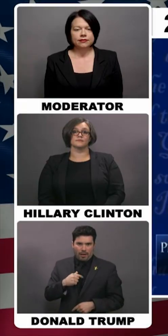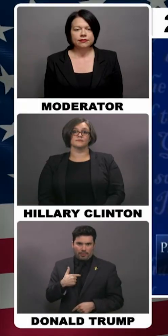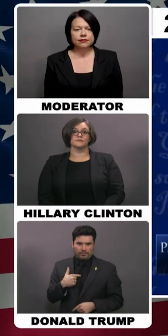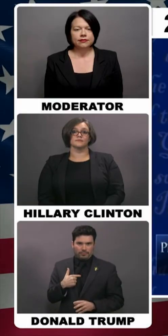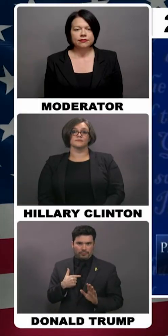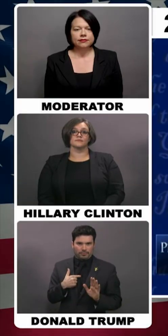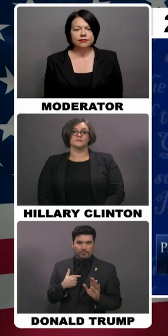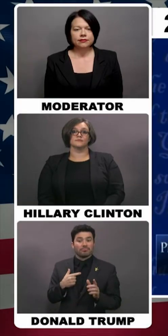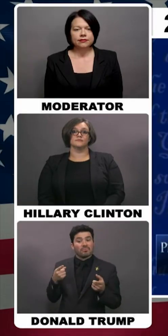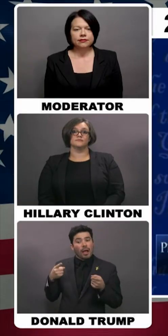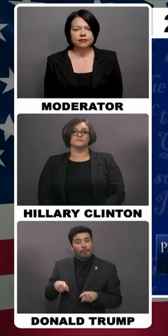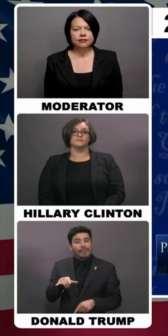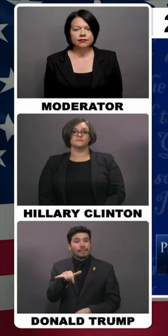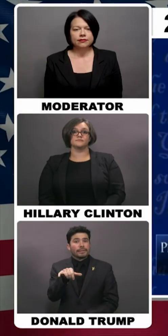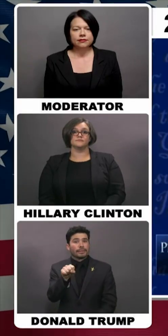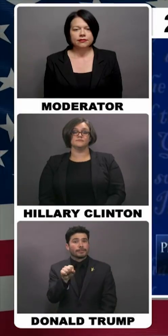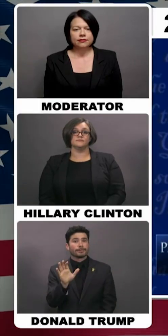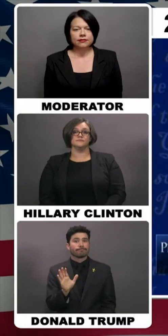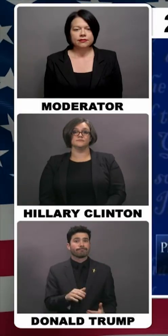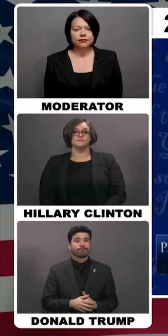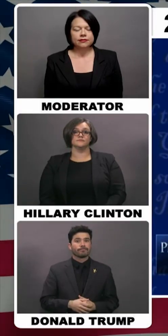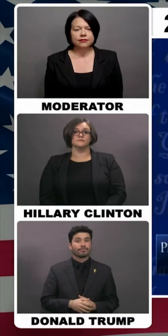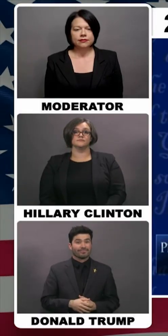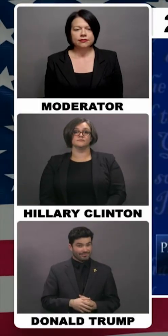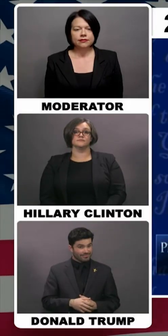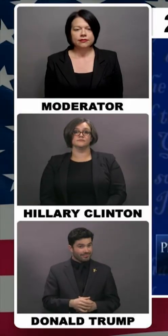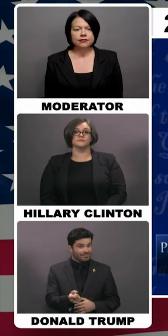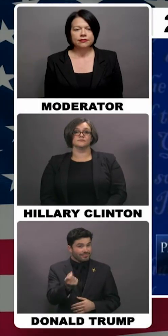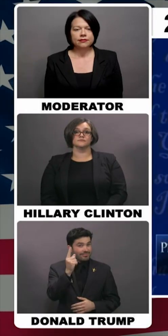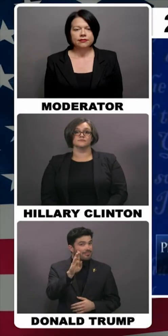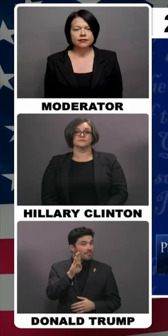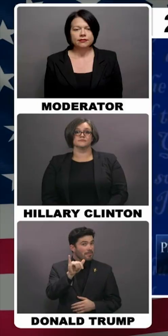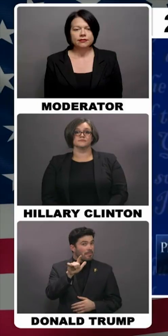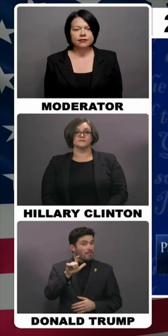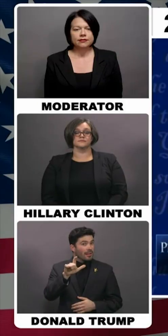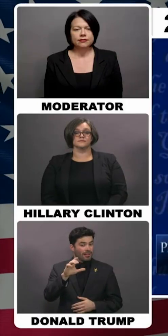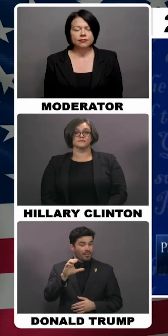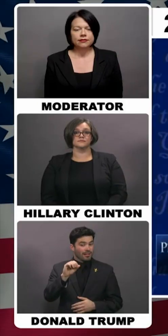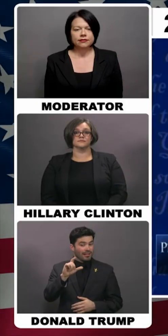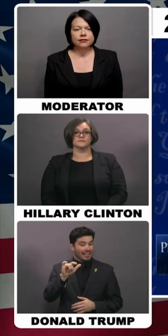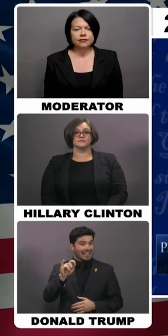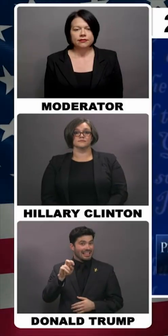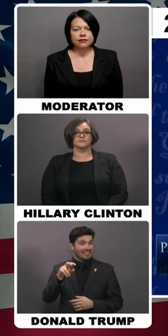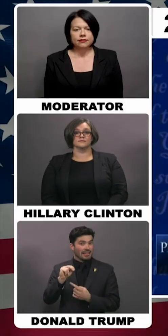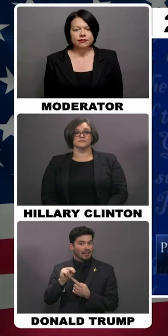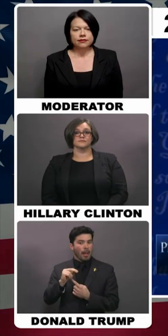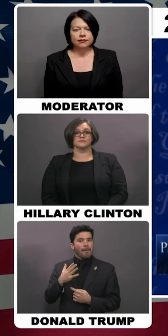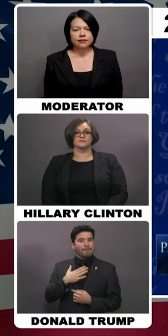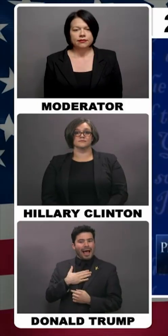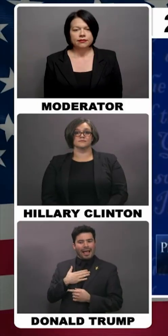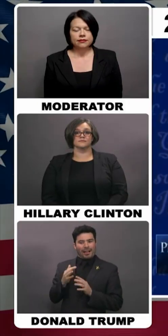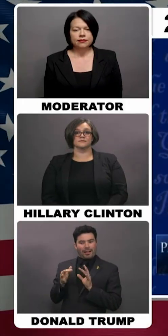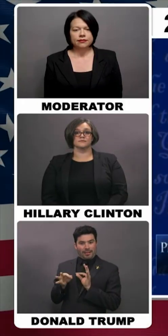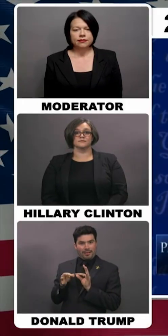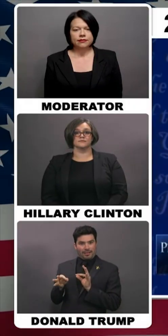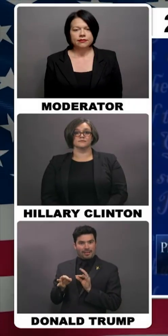If you look at, uh, bill Clinton, far worse minor words and his was action. His was what he's done to women.